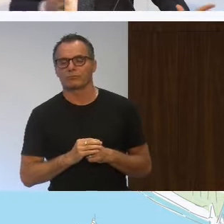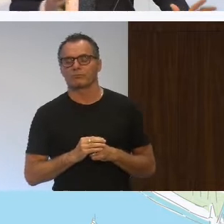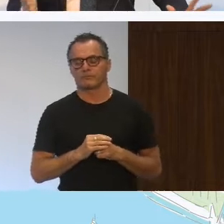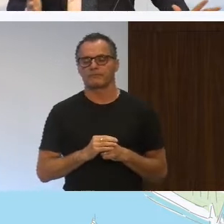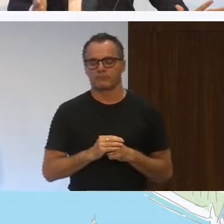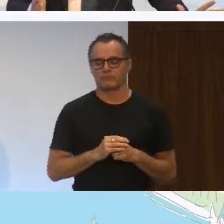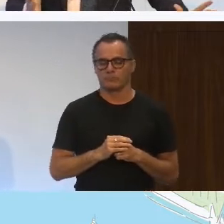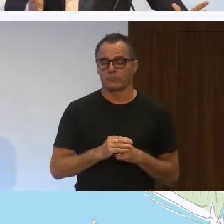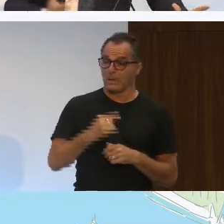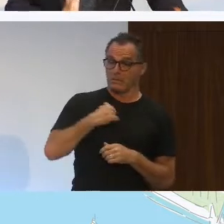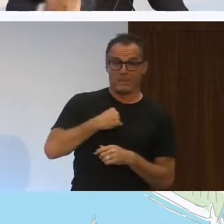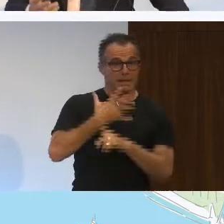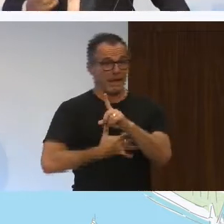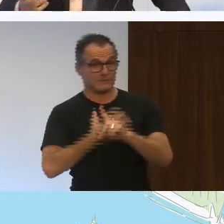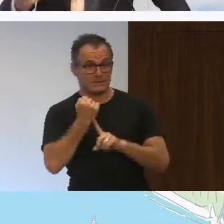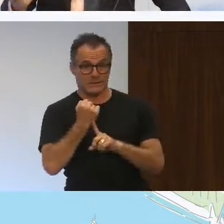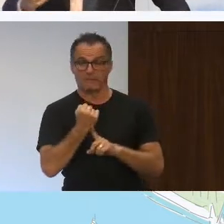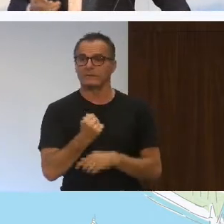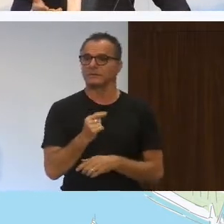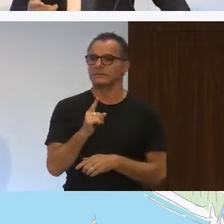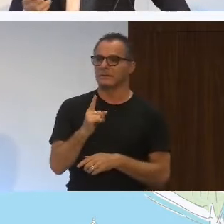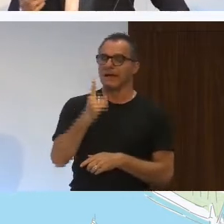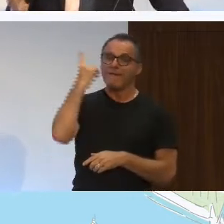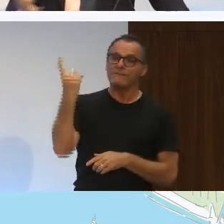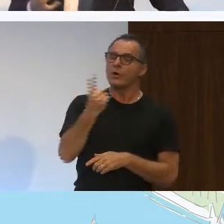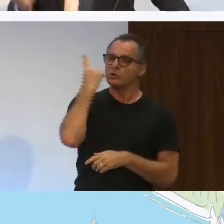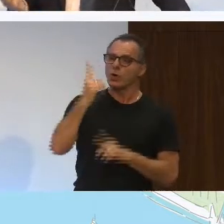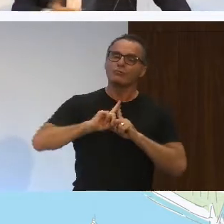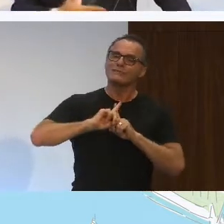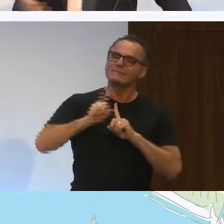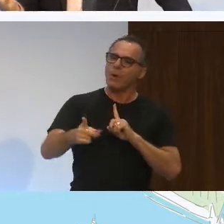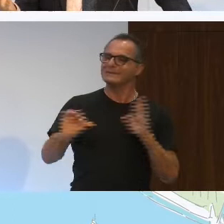one type of vertigo responds to a different problem. But for the time being, both.